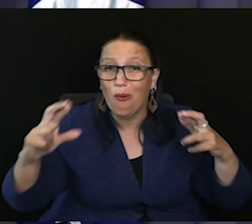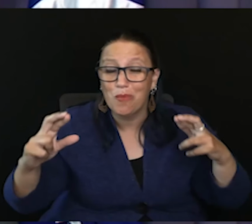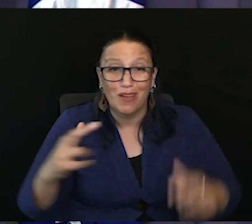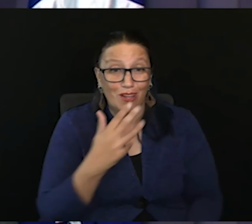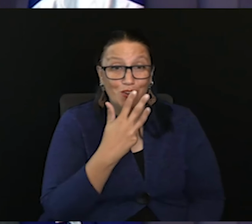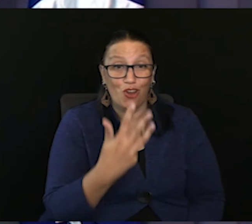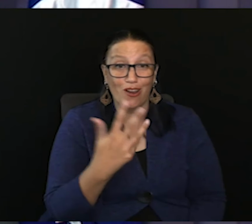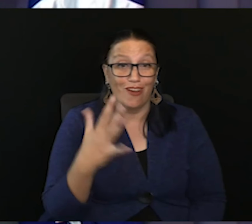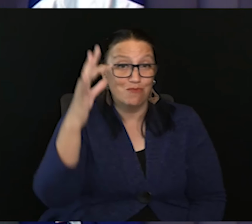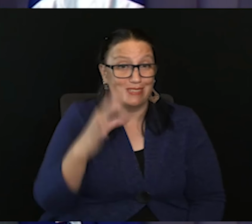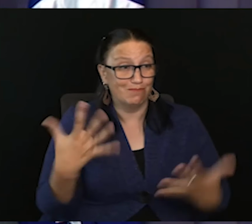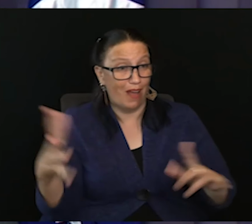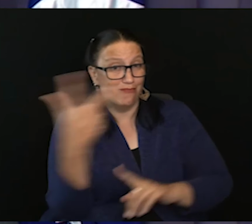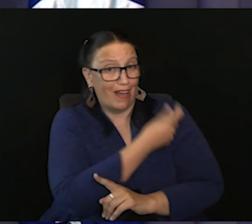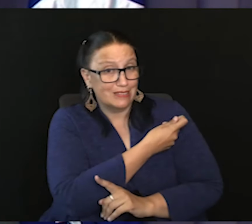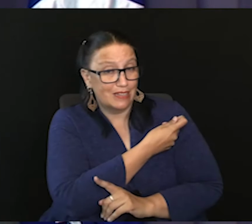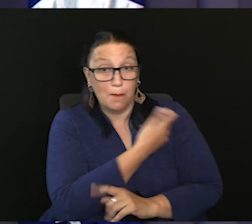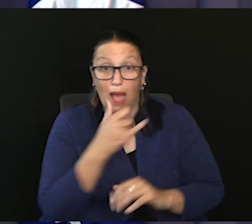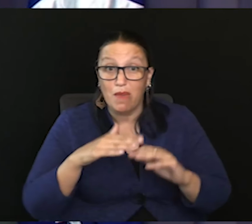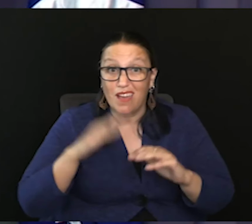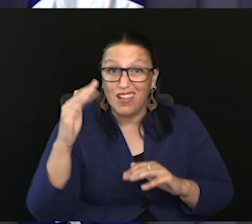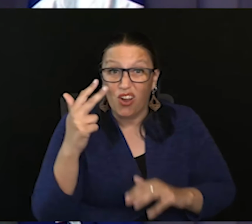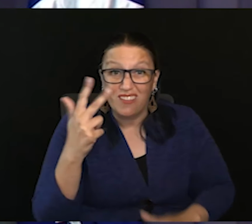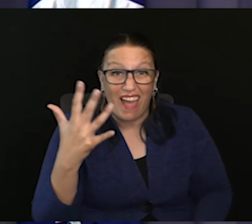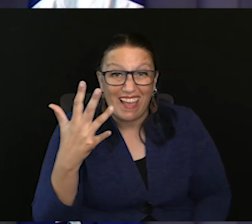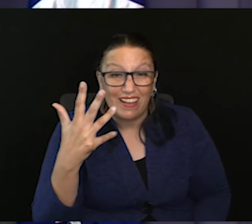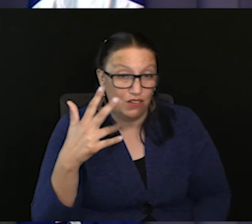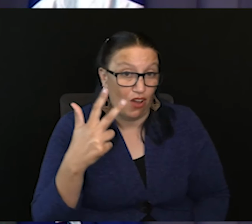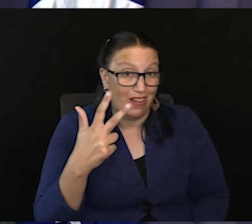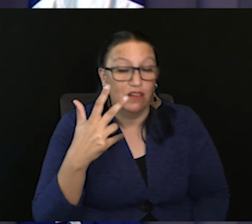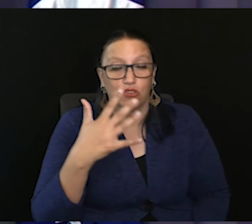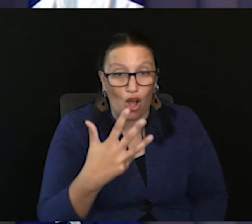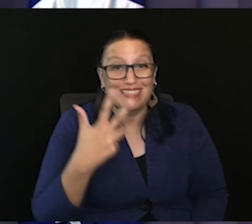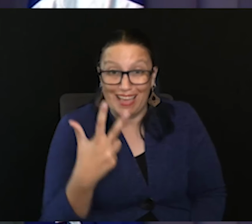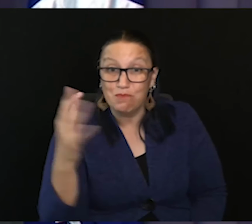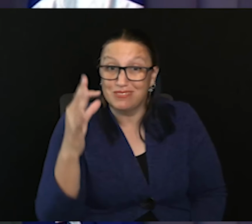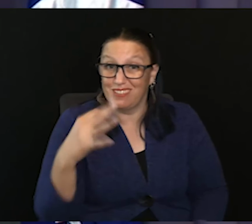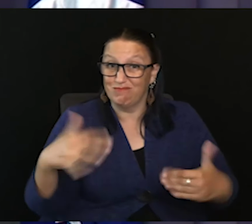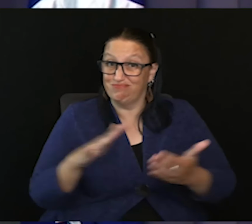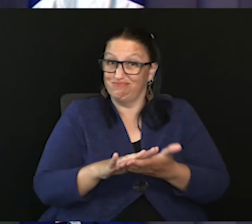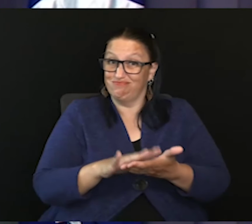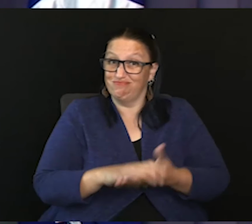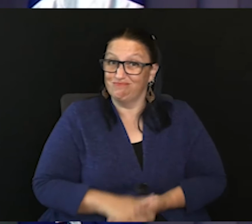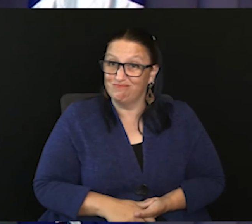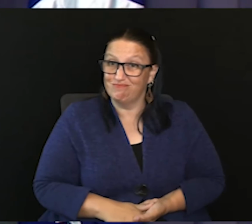95% up to 97 or 98% in this country. Who knows? The approval is for a primary cause, in other words,